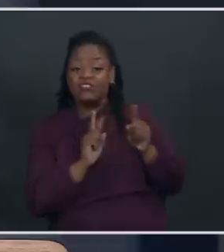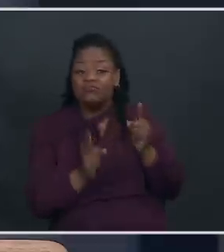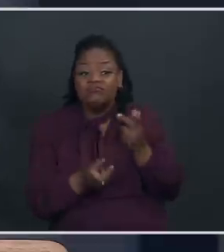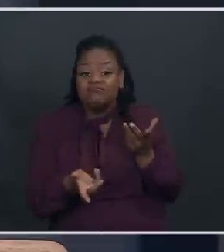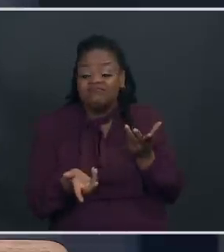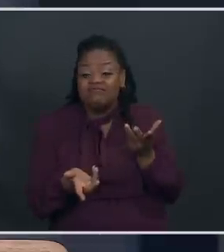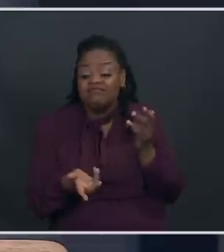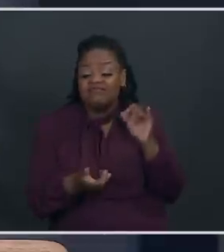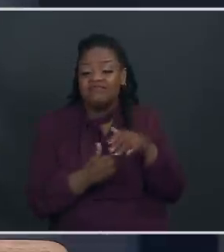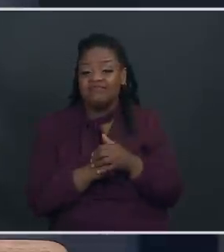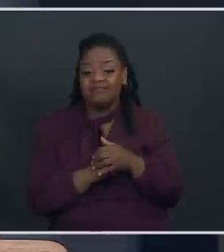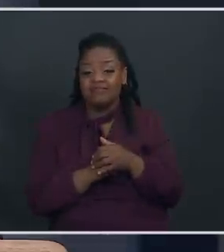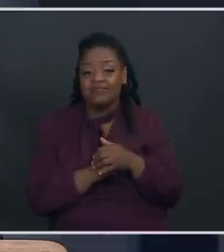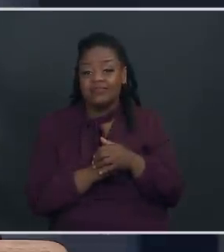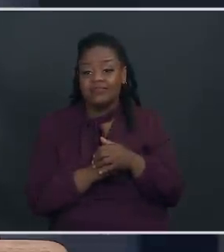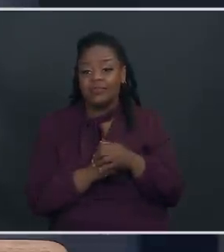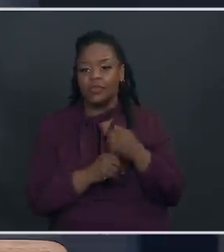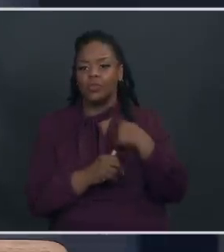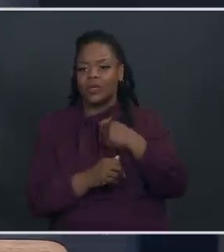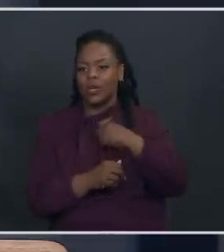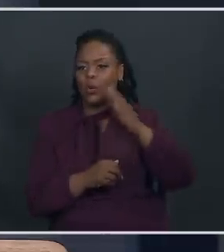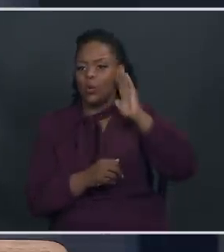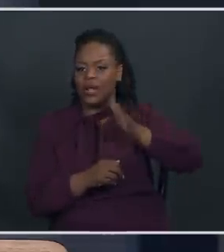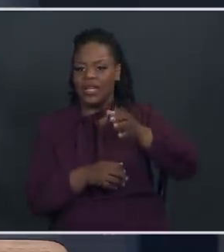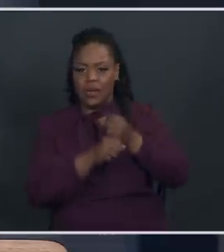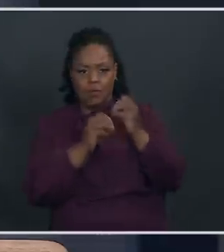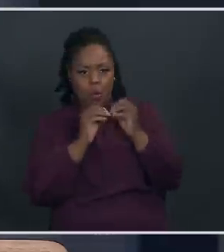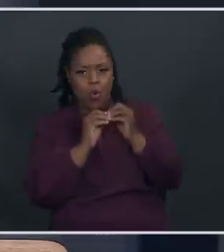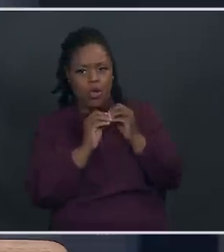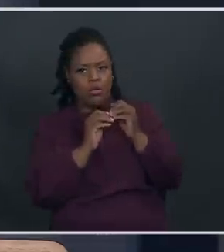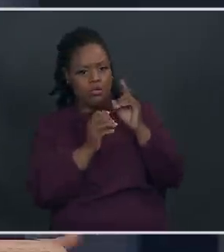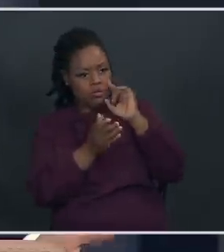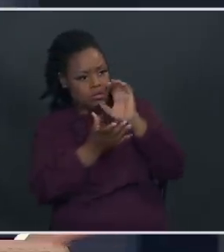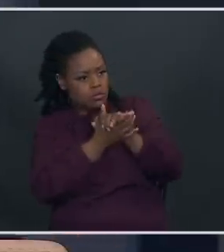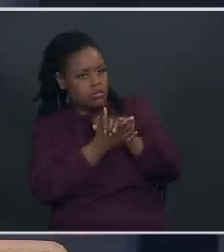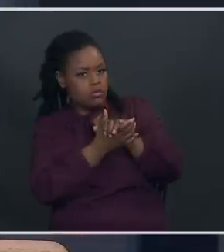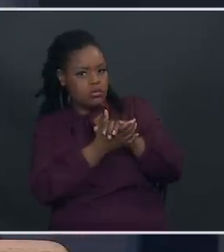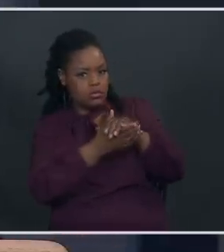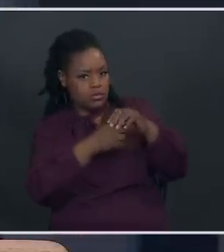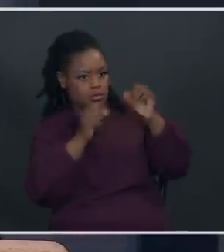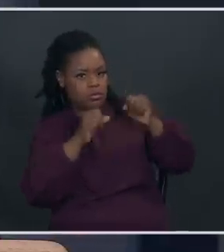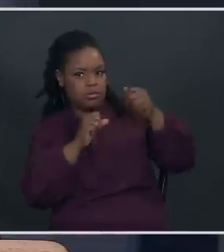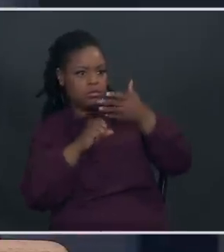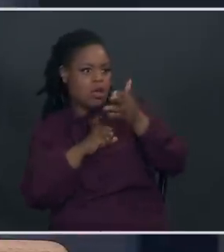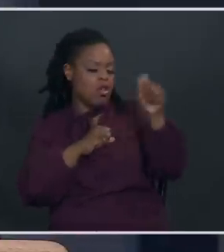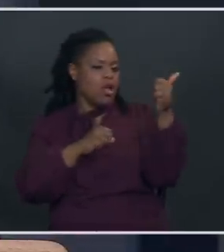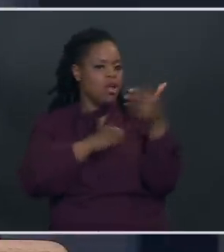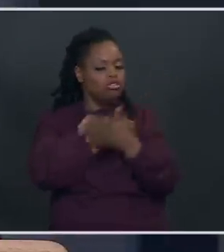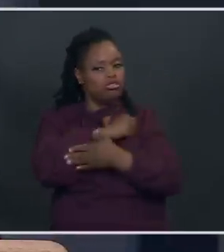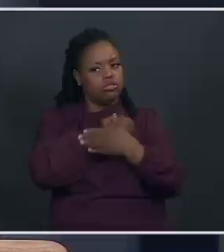to have credibility in the world. Now, with respect to China, obviously we have serious differences with China